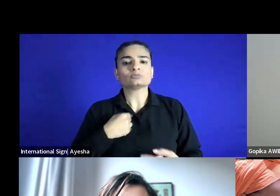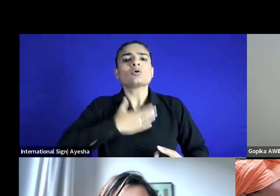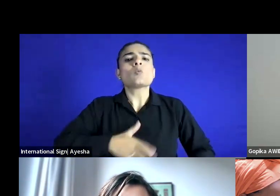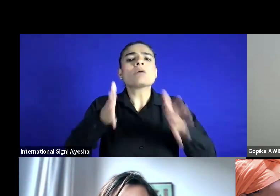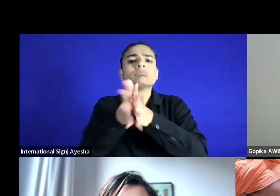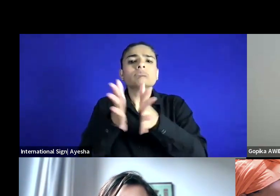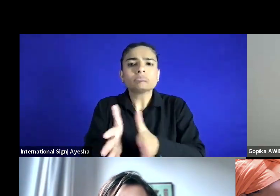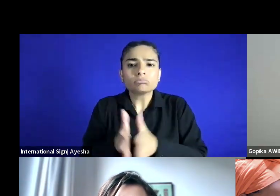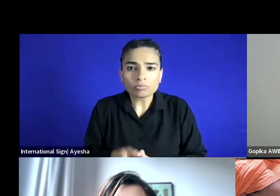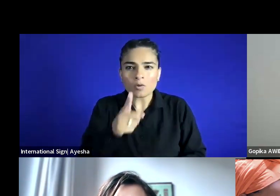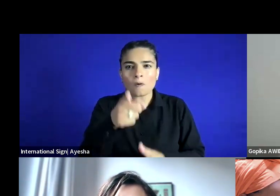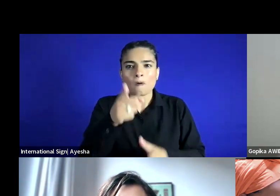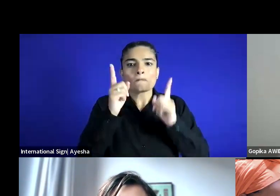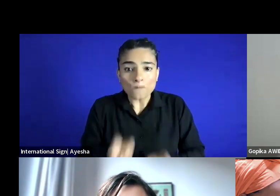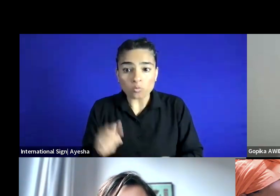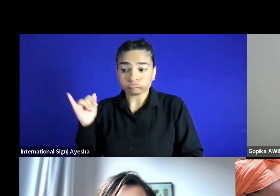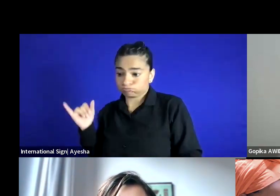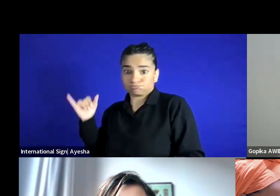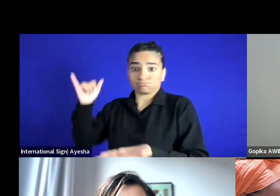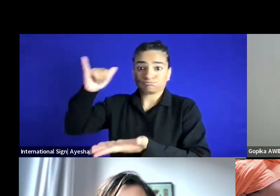what it meant to go from 2500